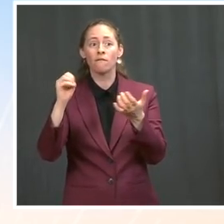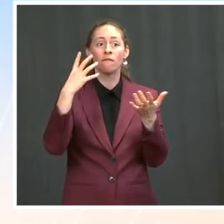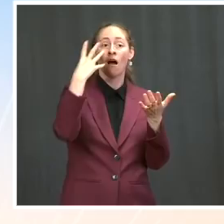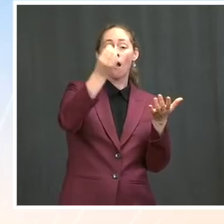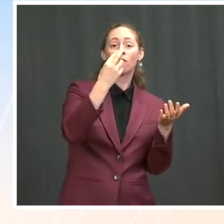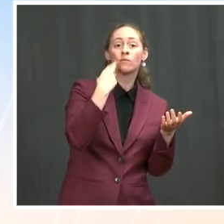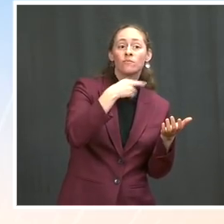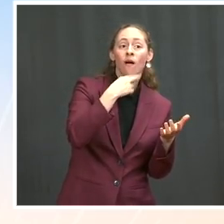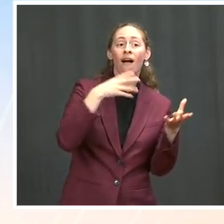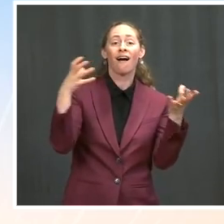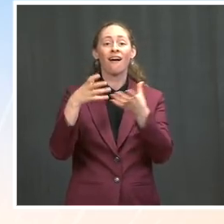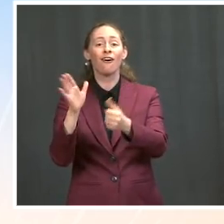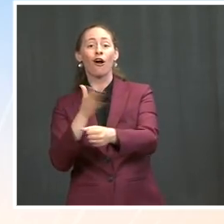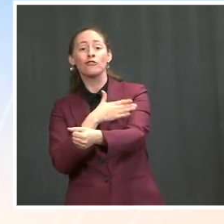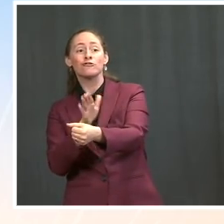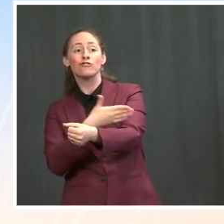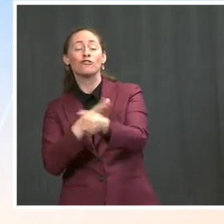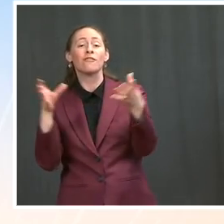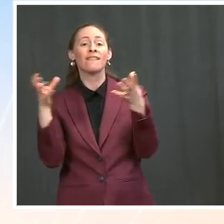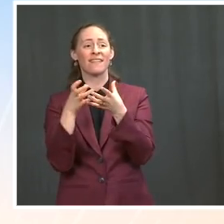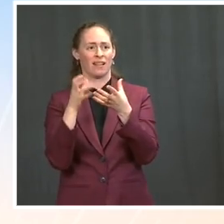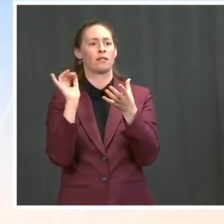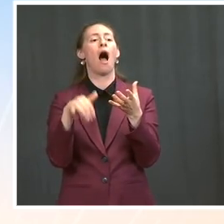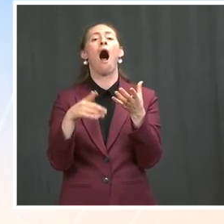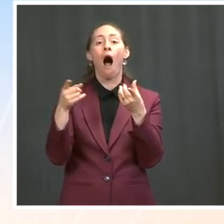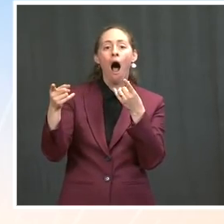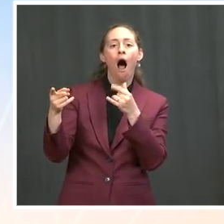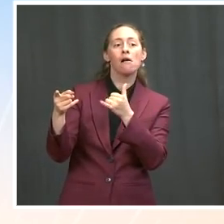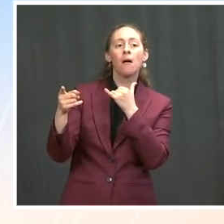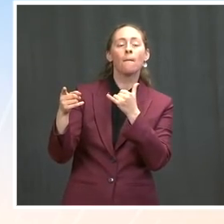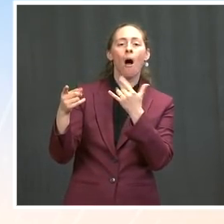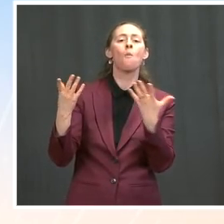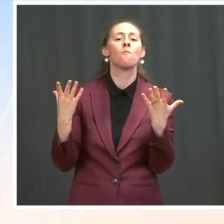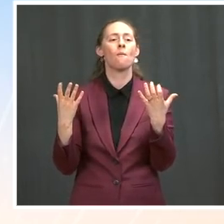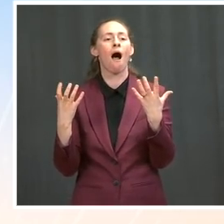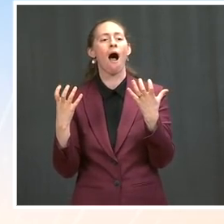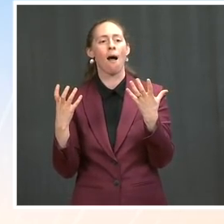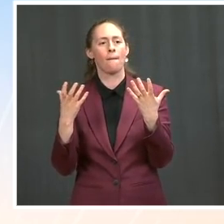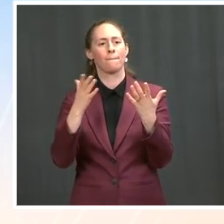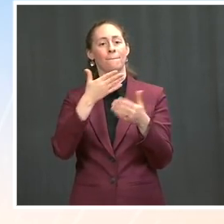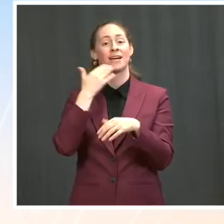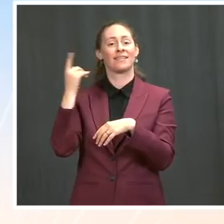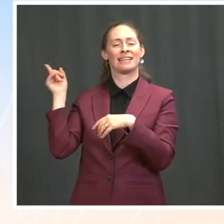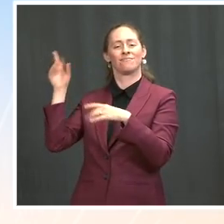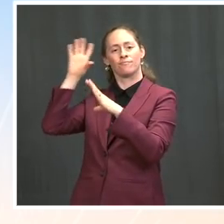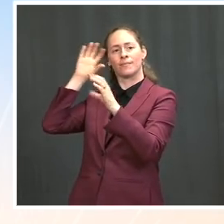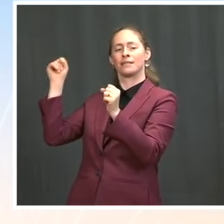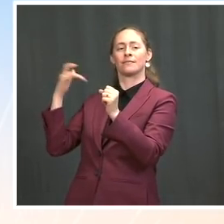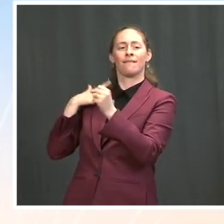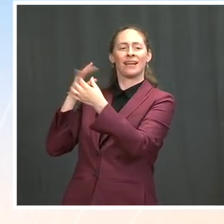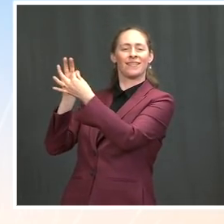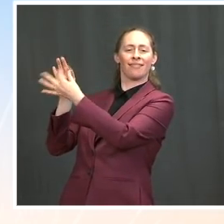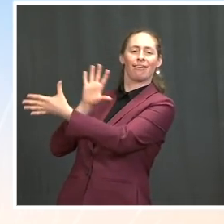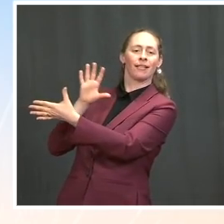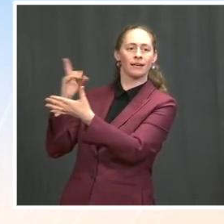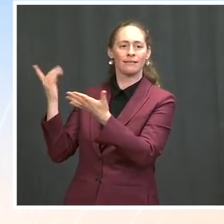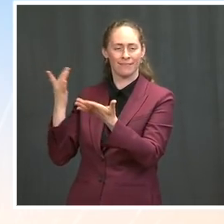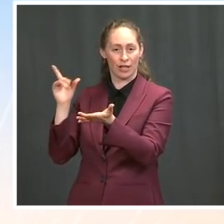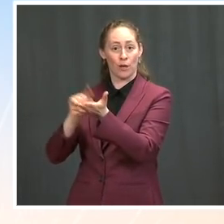That's pretty effective, maybe even more so than the President of the United States appearing in their local newspaper. That will continue to be an area we invest.